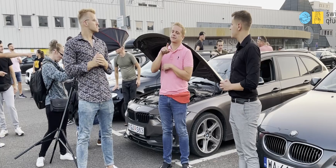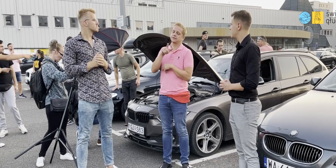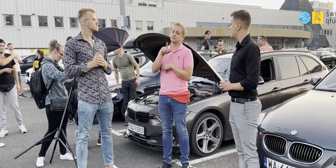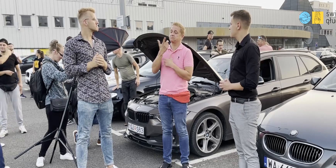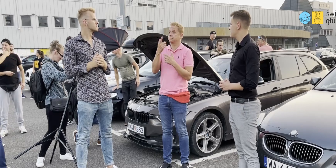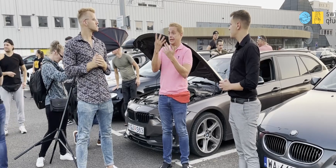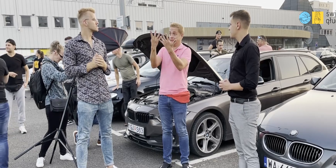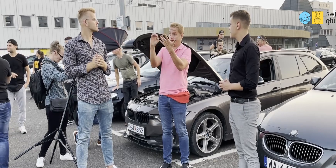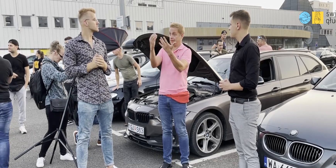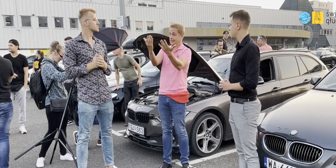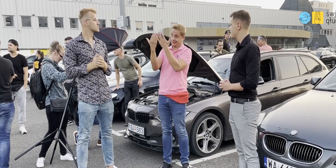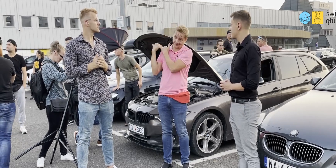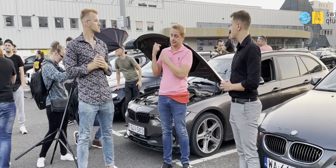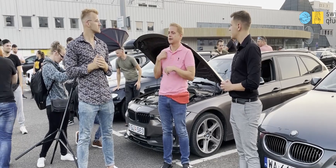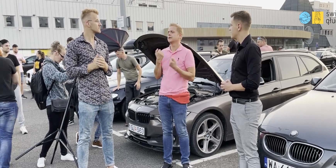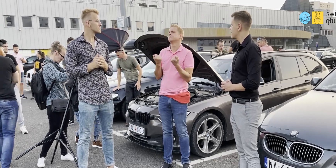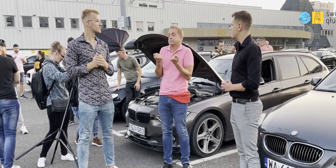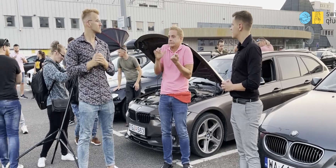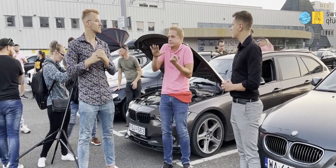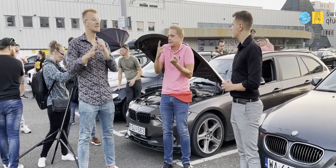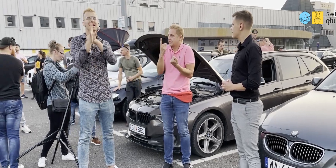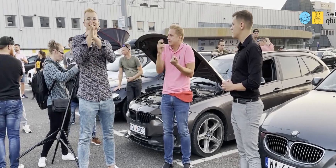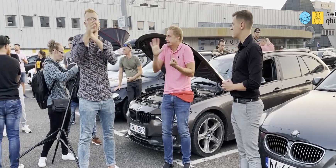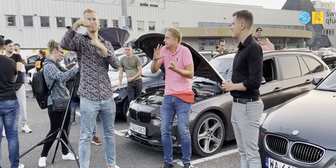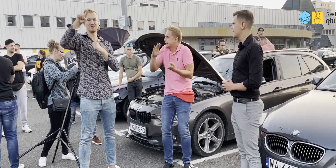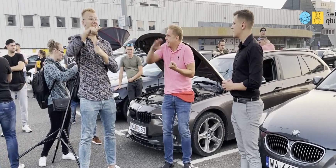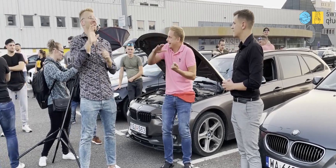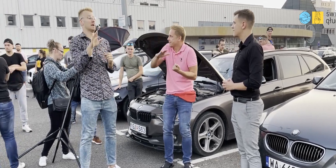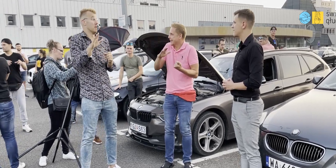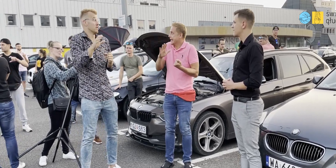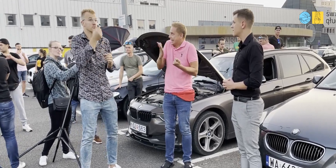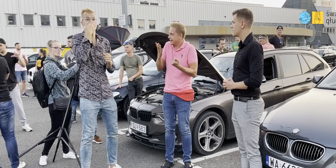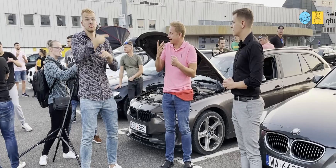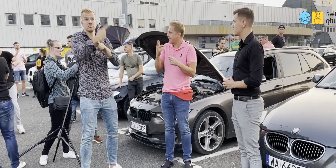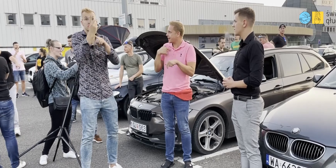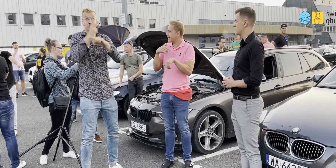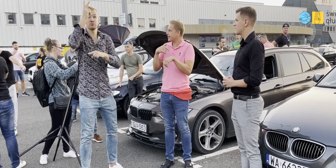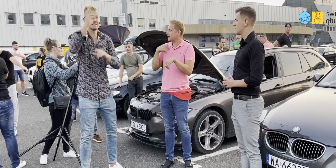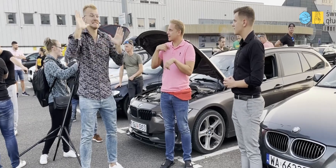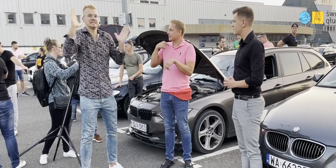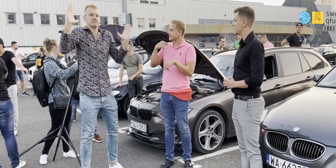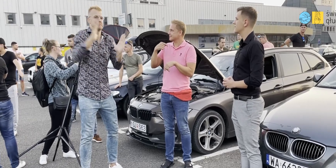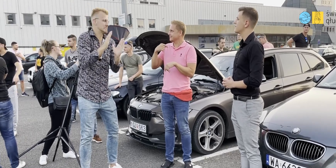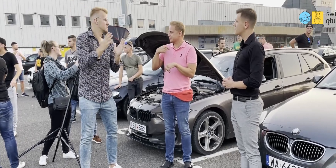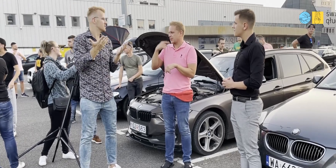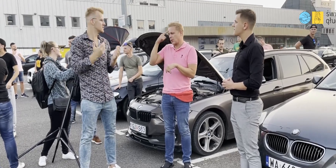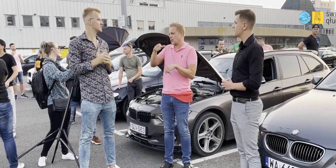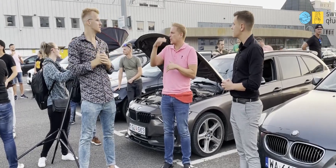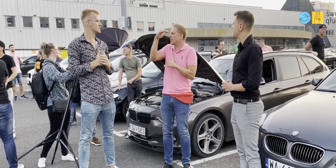speed in it, so I often have to be careful...